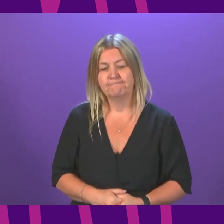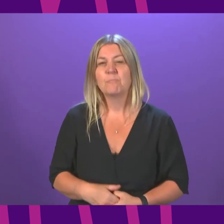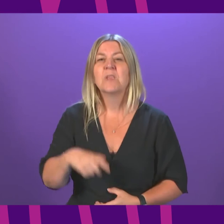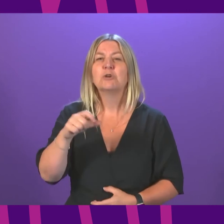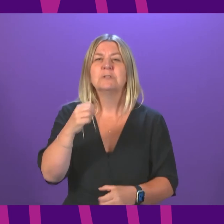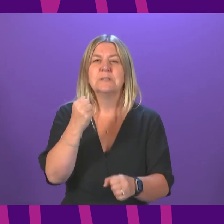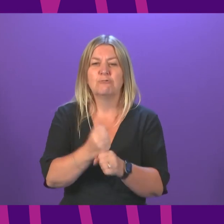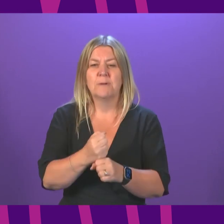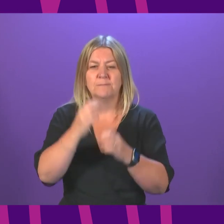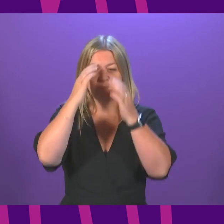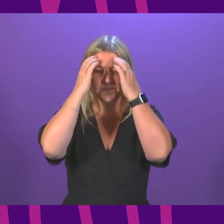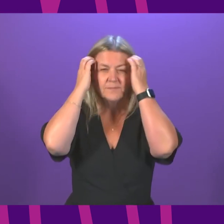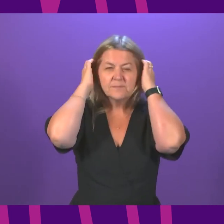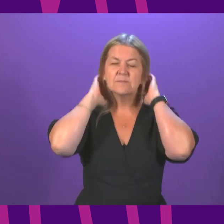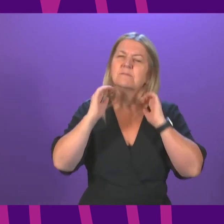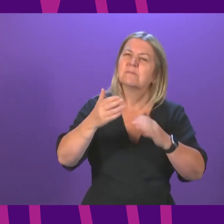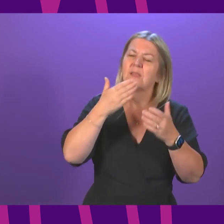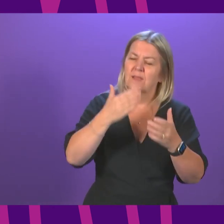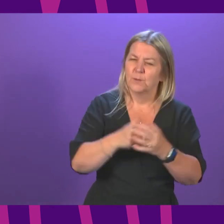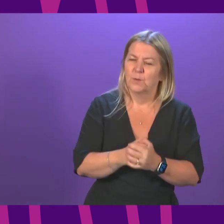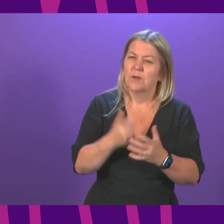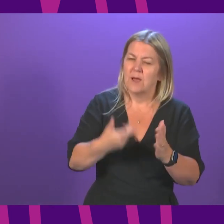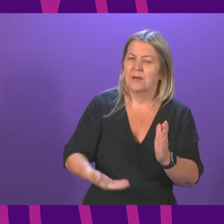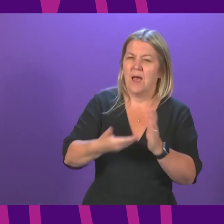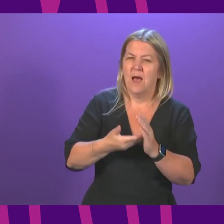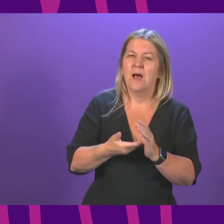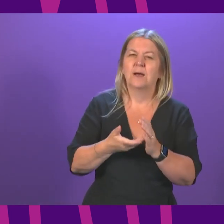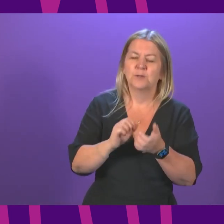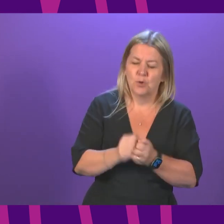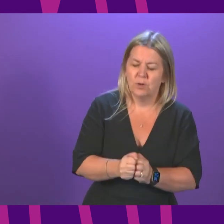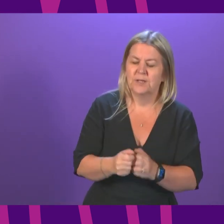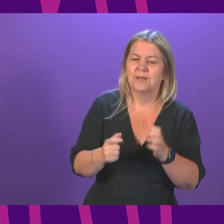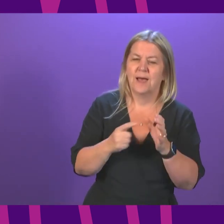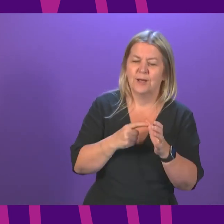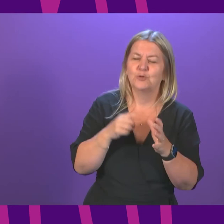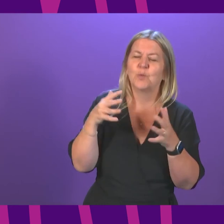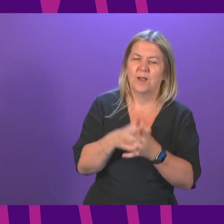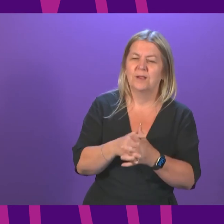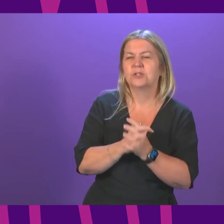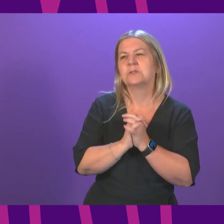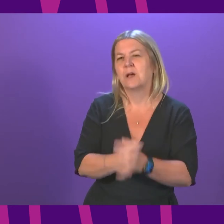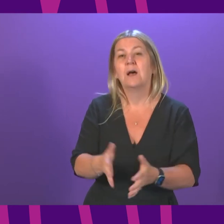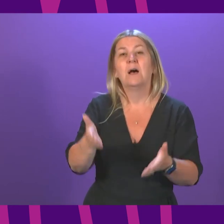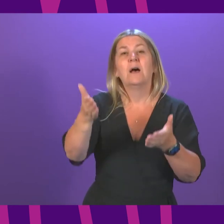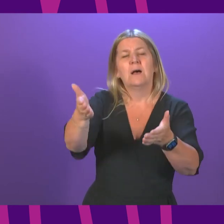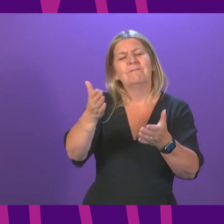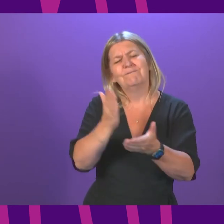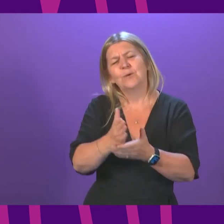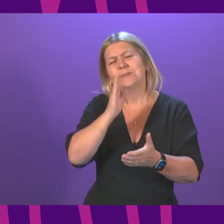I tried in earnest to raise awareness of some live issues that have been raised by stakeholders who have had a very limited opportunity to engage with us, as lawmakers. I tried to remove